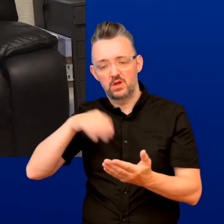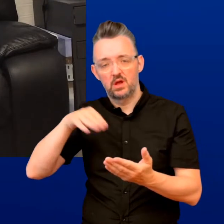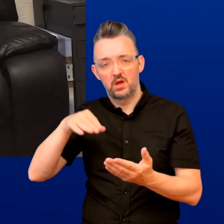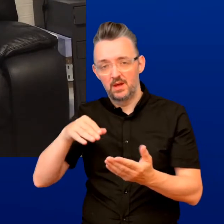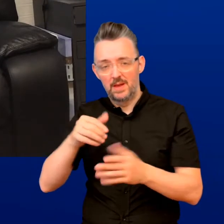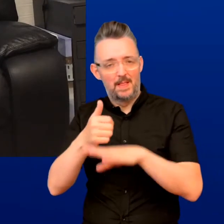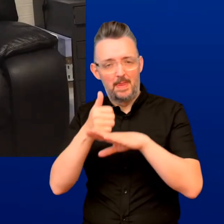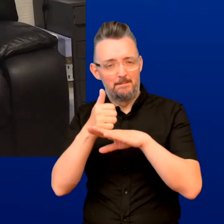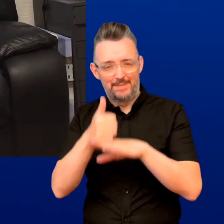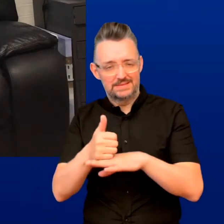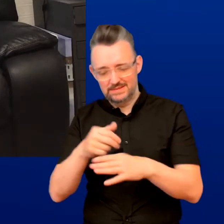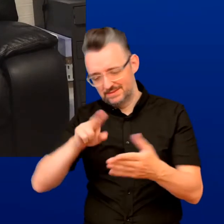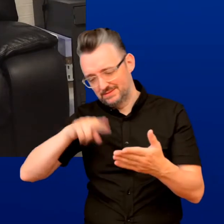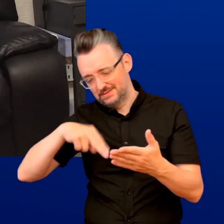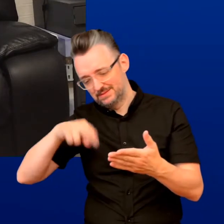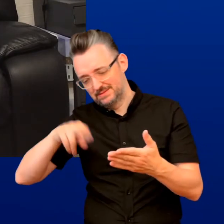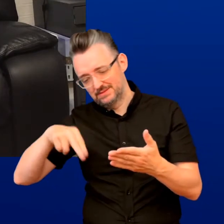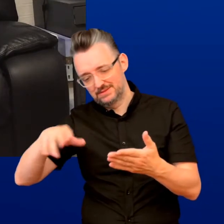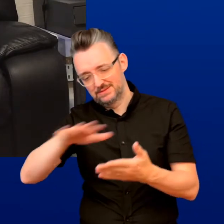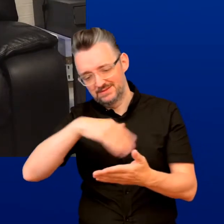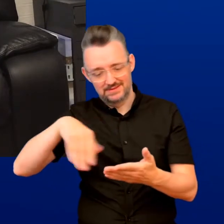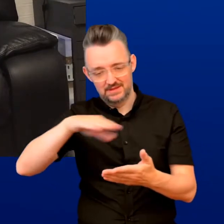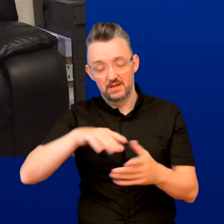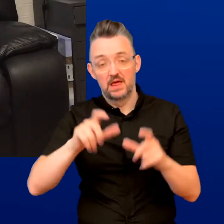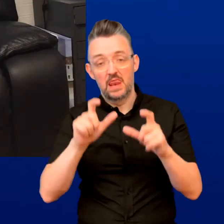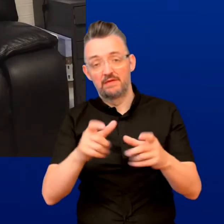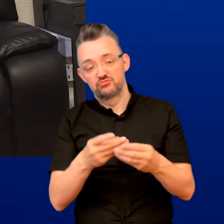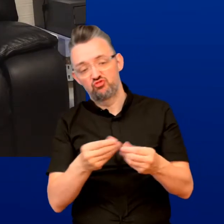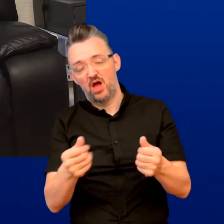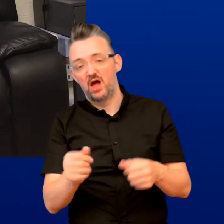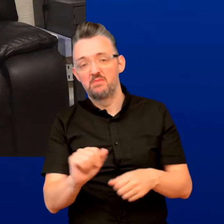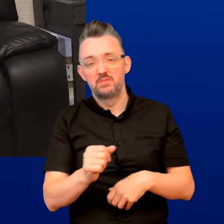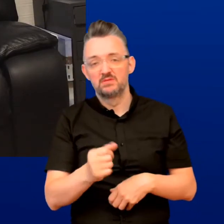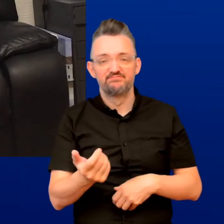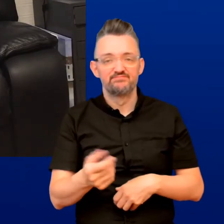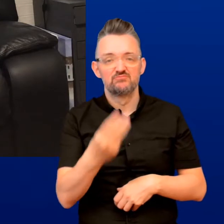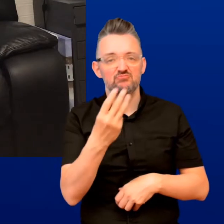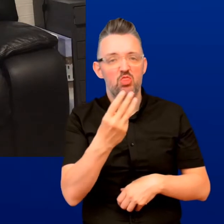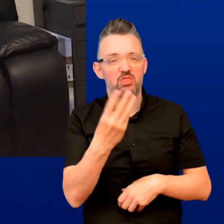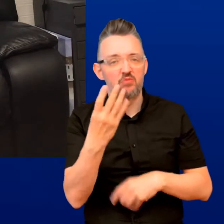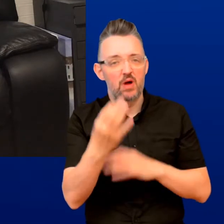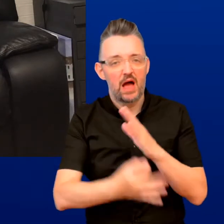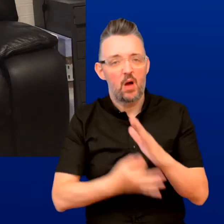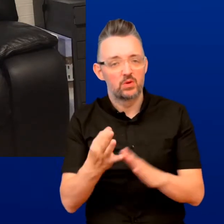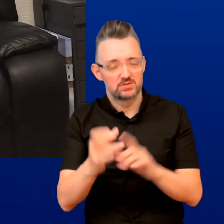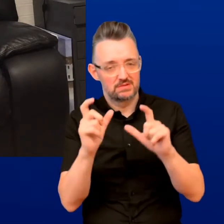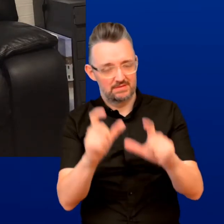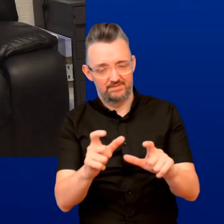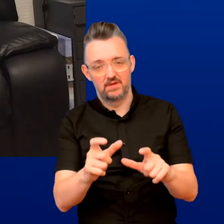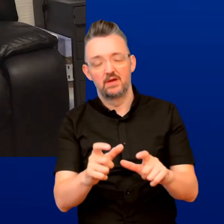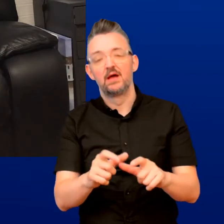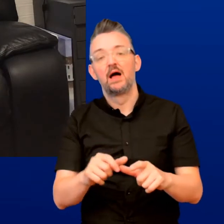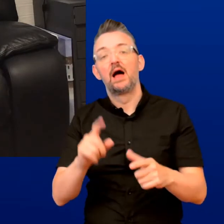undercoat then you just let it dry for a couple of hours, then what to do, is take an undiluted